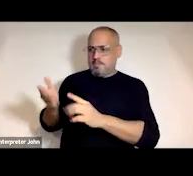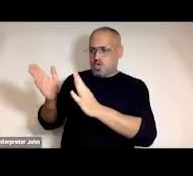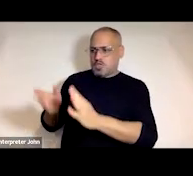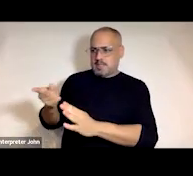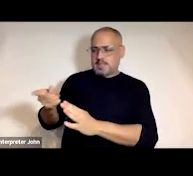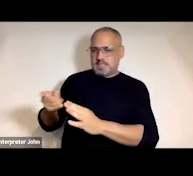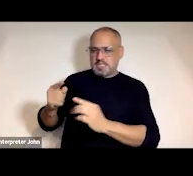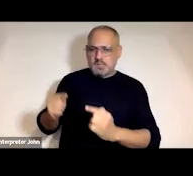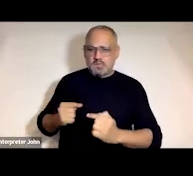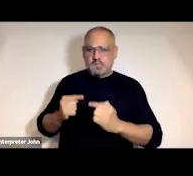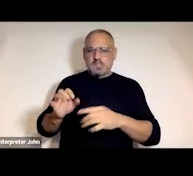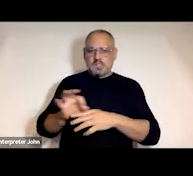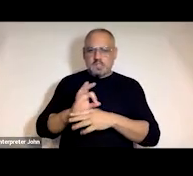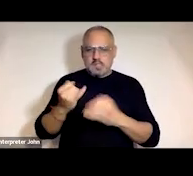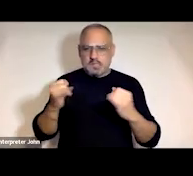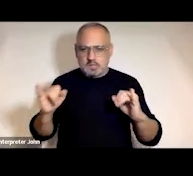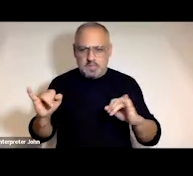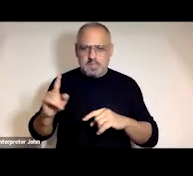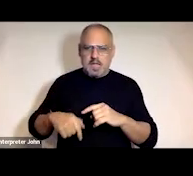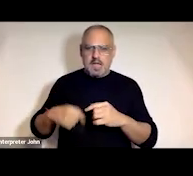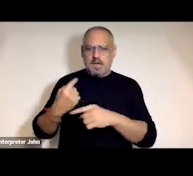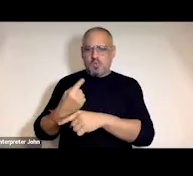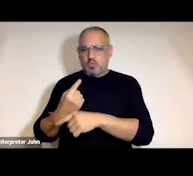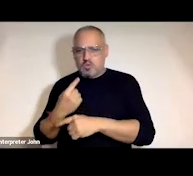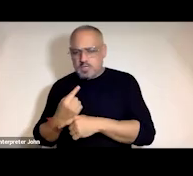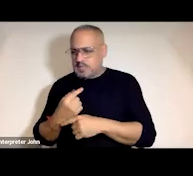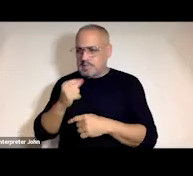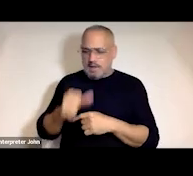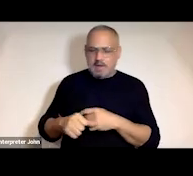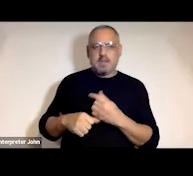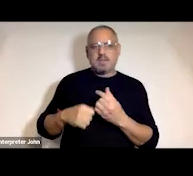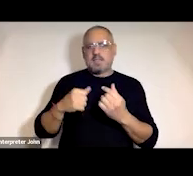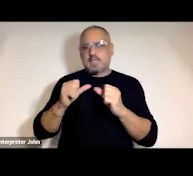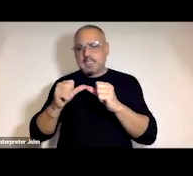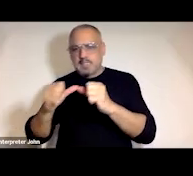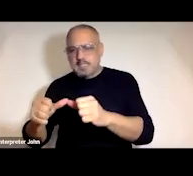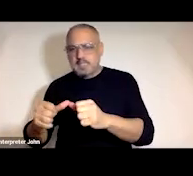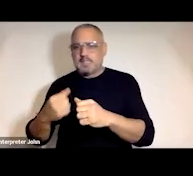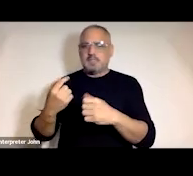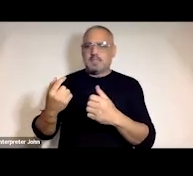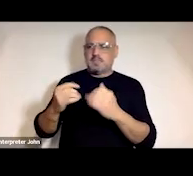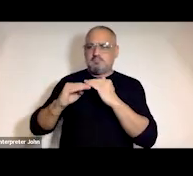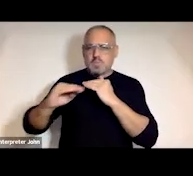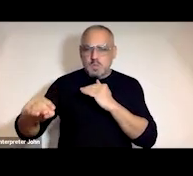struggles to function independently, appropriately, effectively, and consistently on a sustained basis,